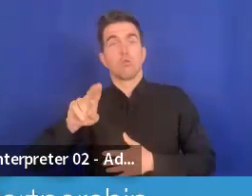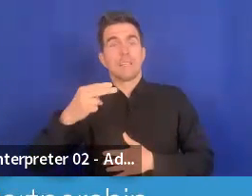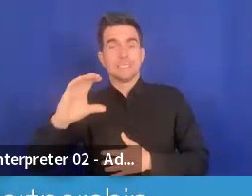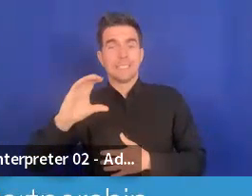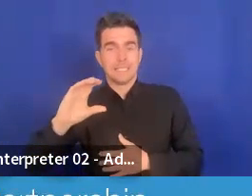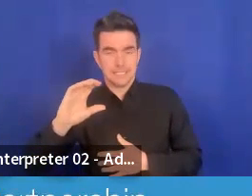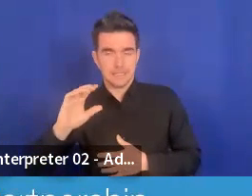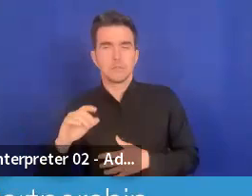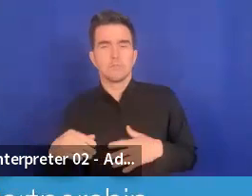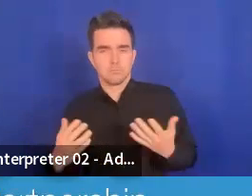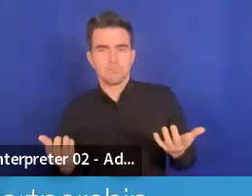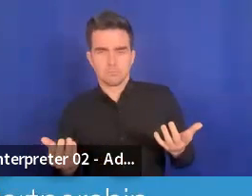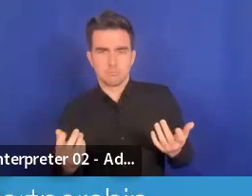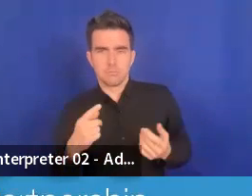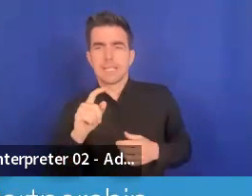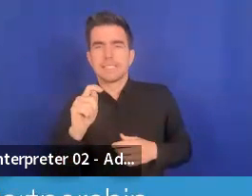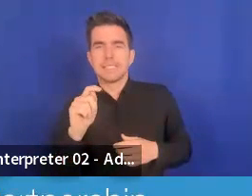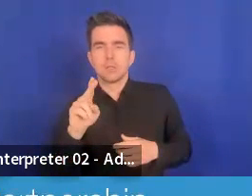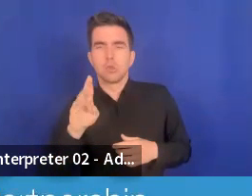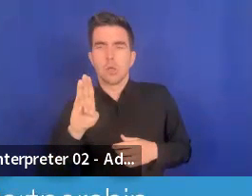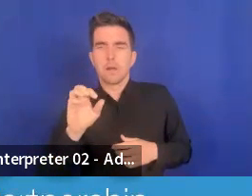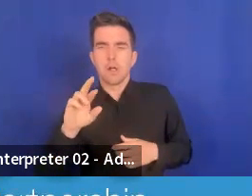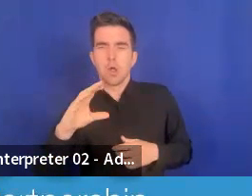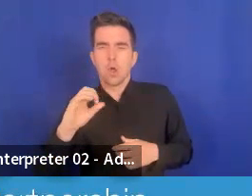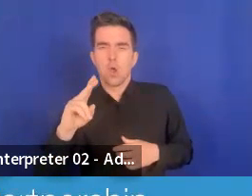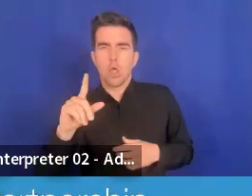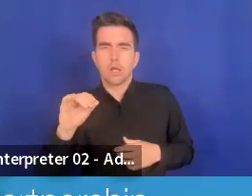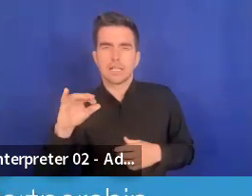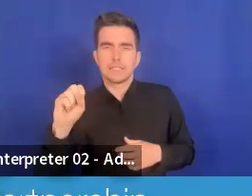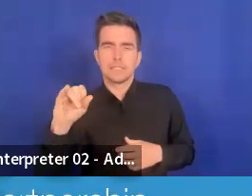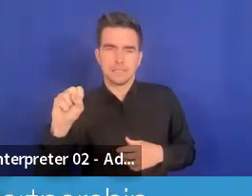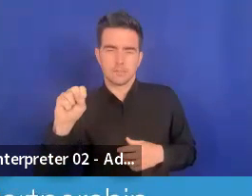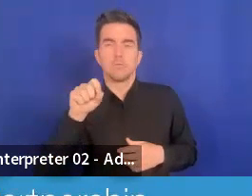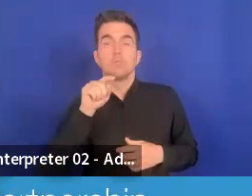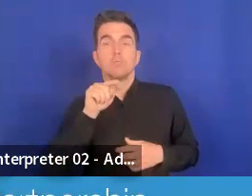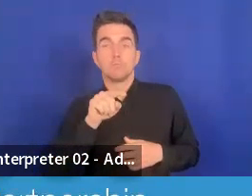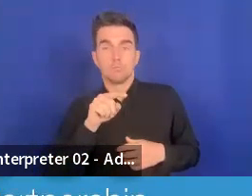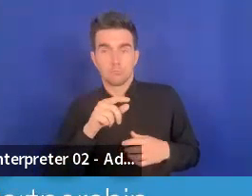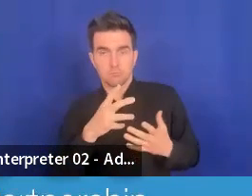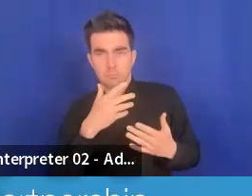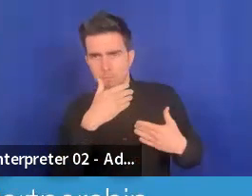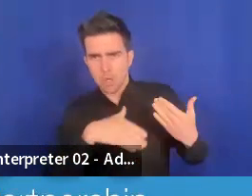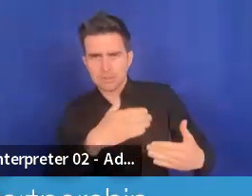and they will probably serve as the basis for the new declaration that will begin to